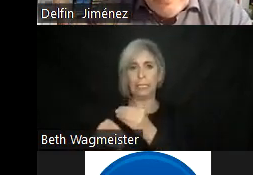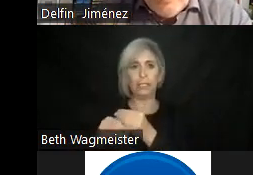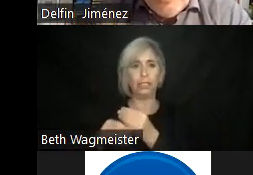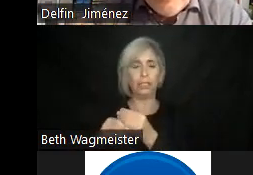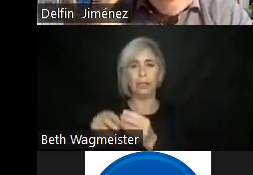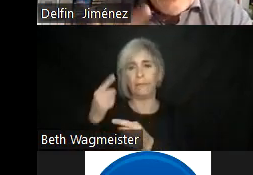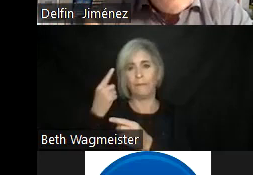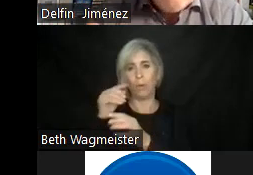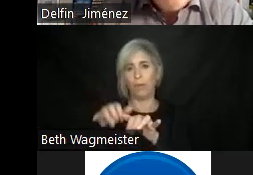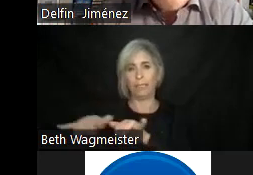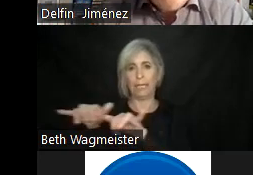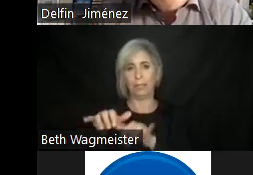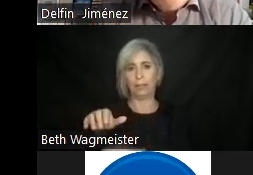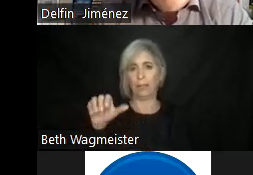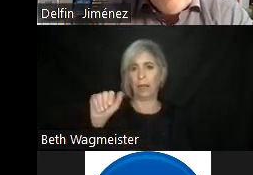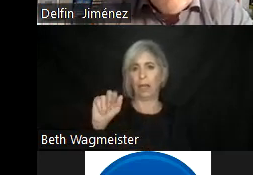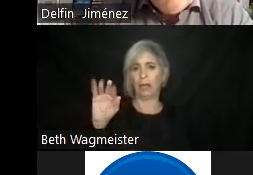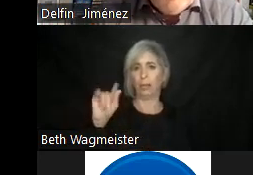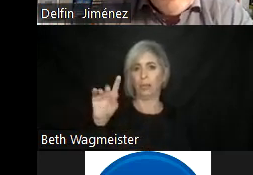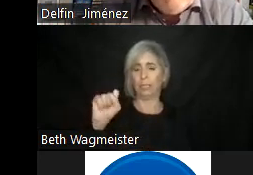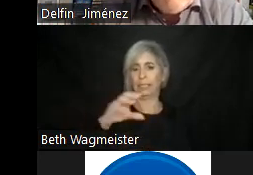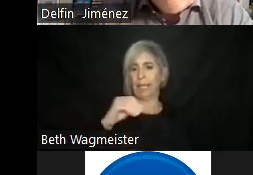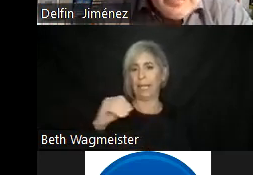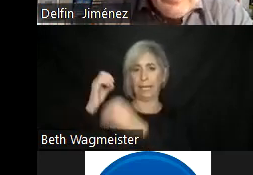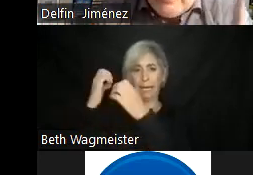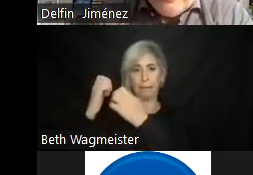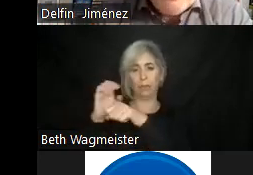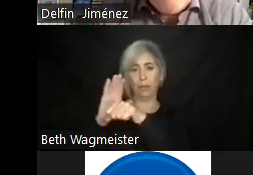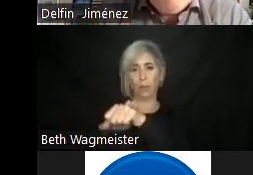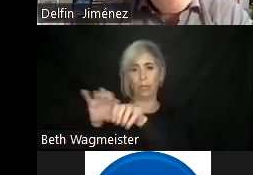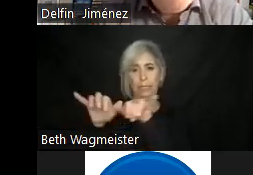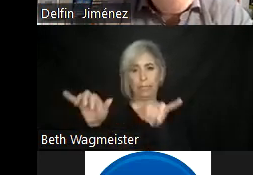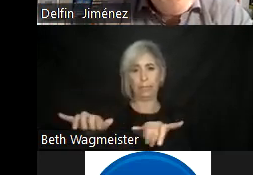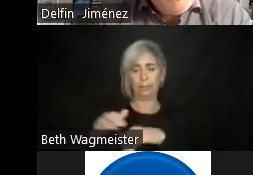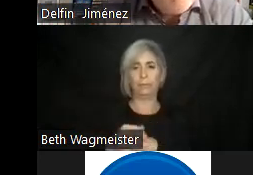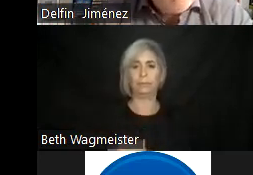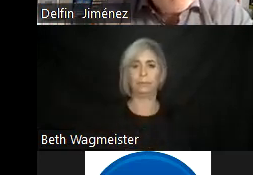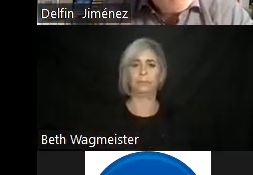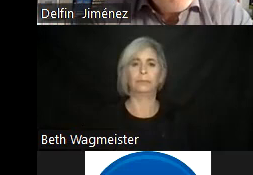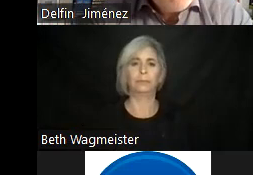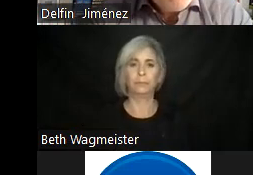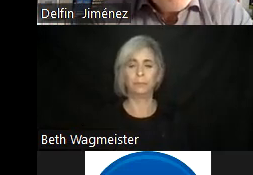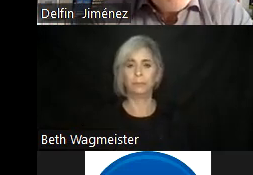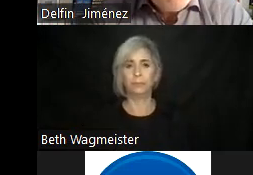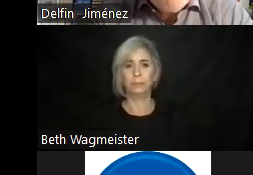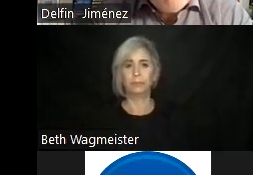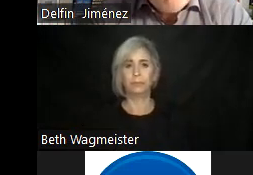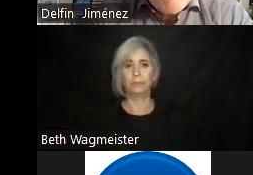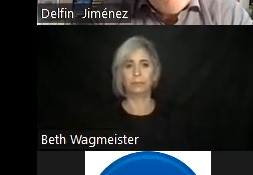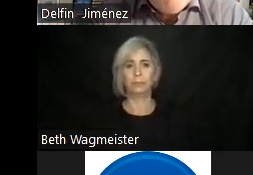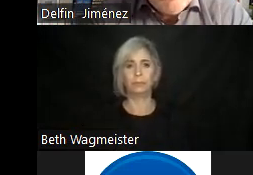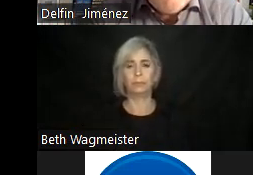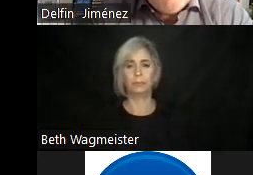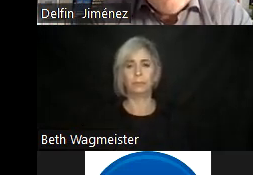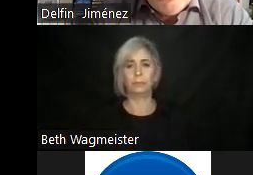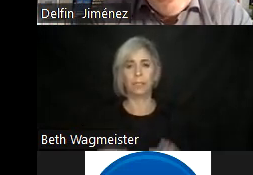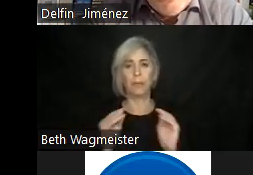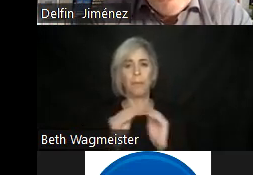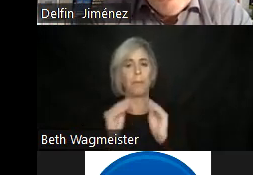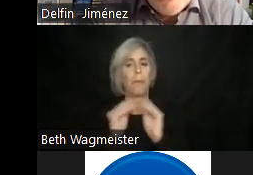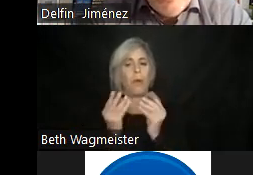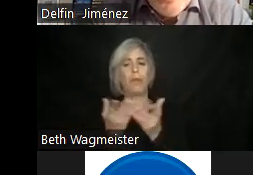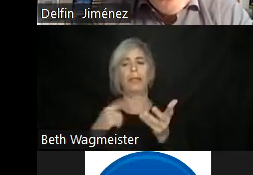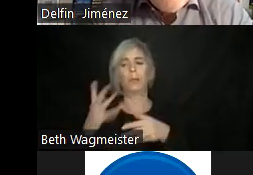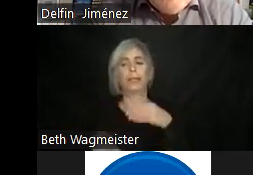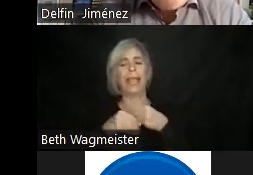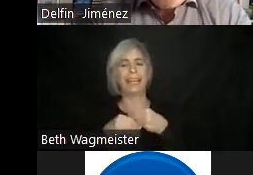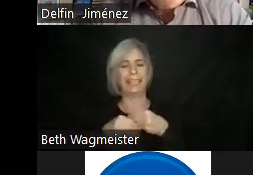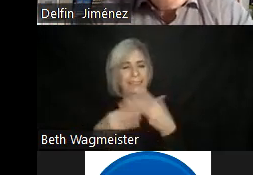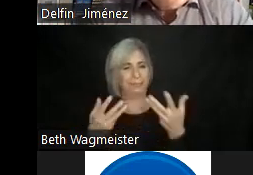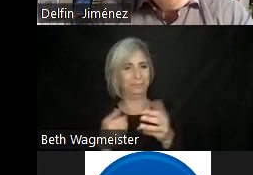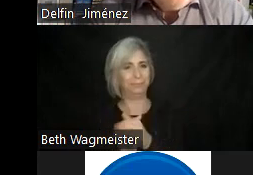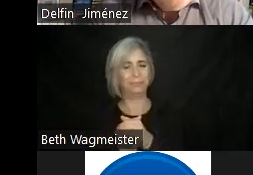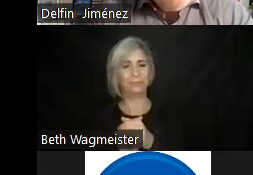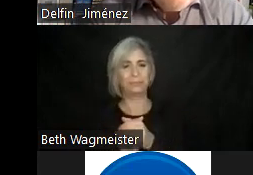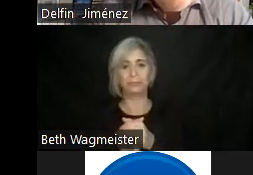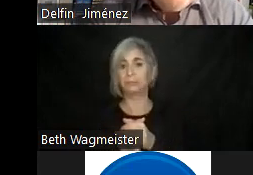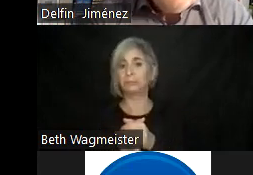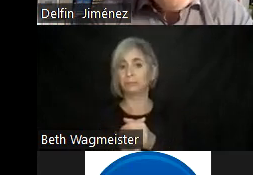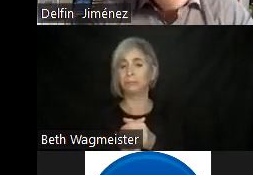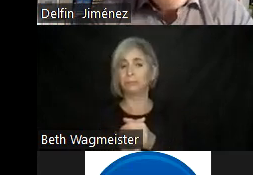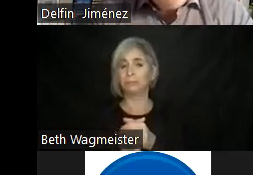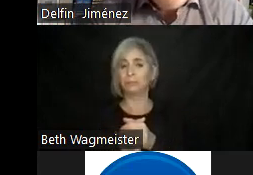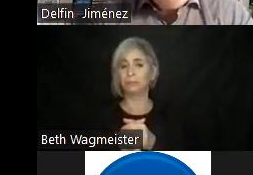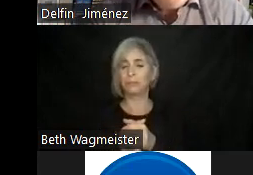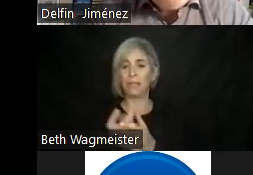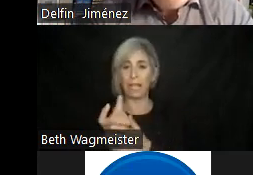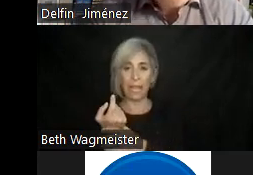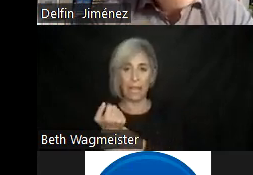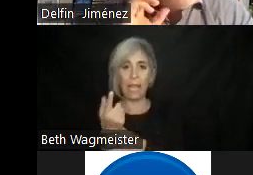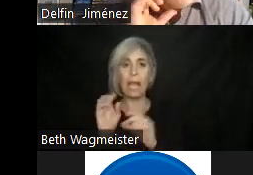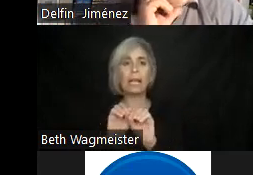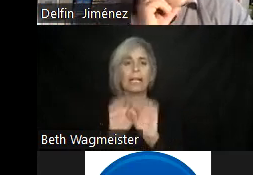Acoustics and emergency warning systems. More things, well, this is a little bit about obstacles